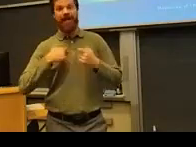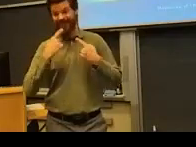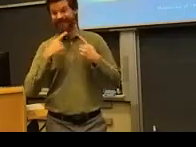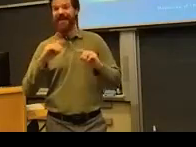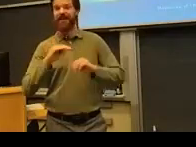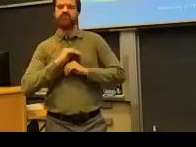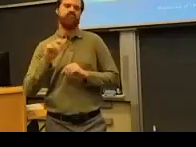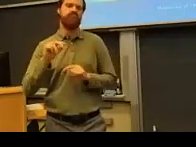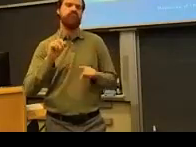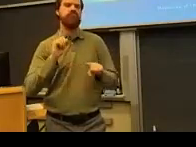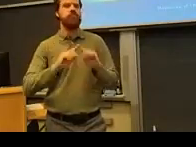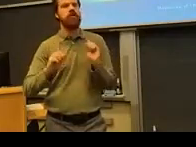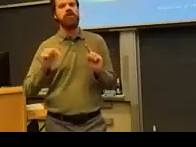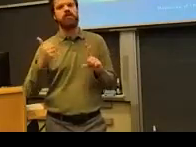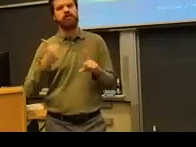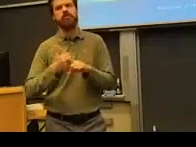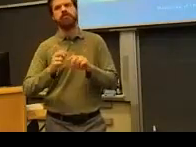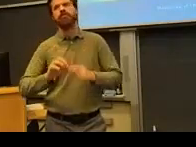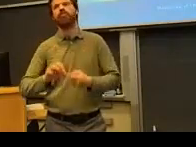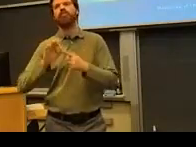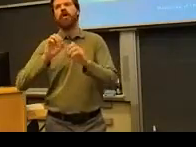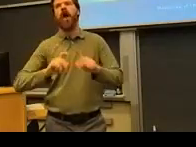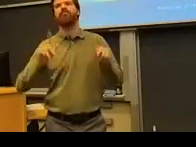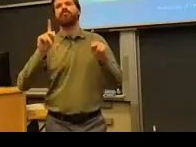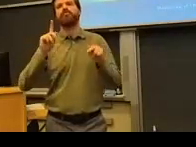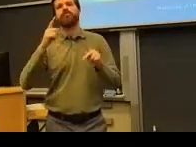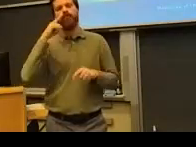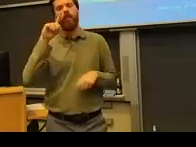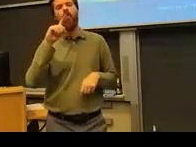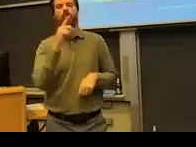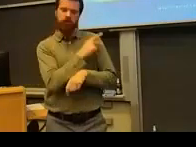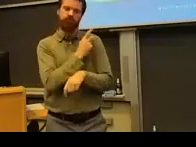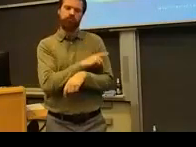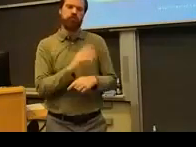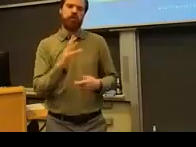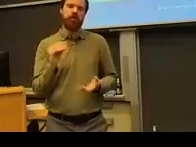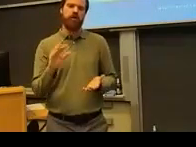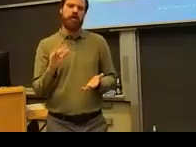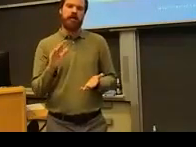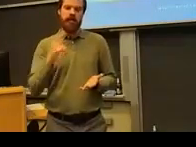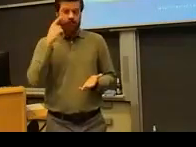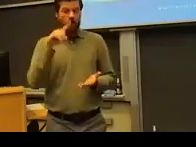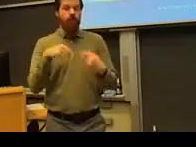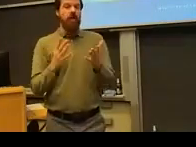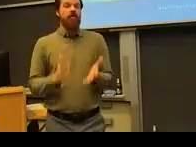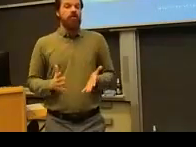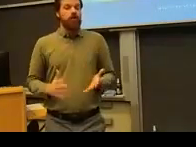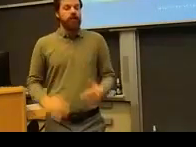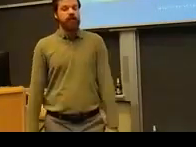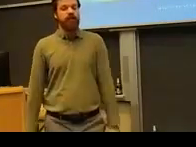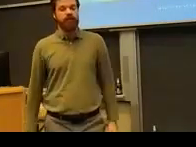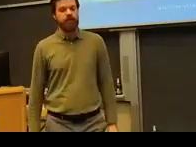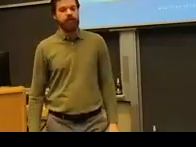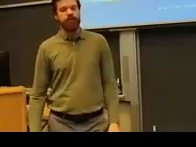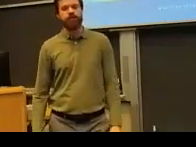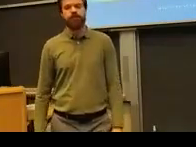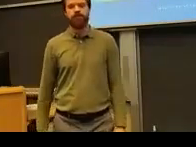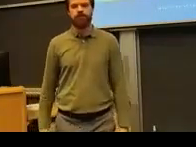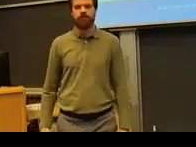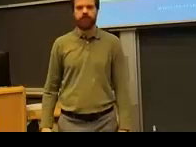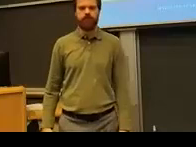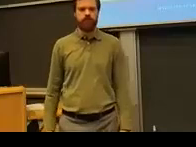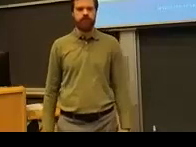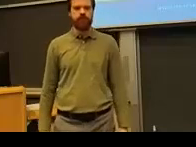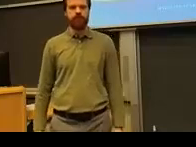know this is a unique opportunity for patients and um for providers so I think that I haven't